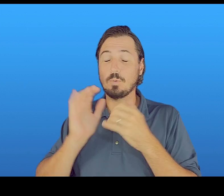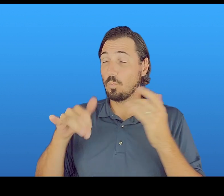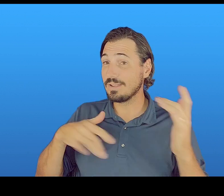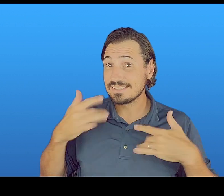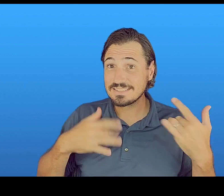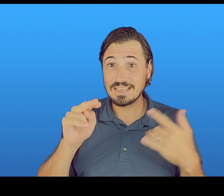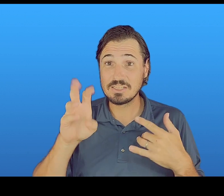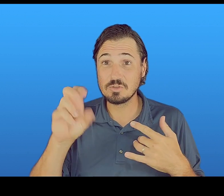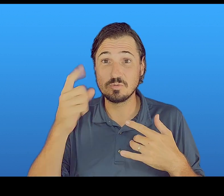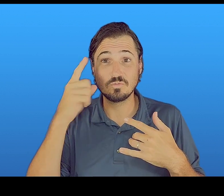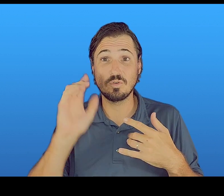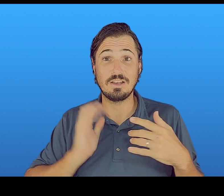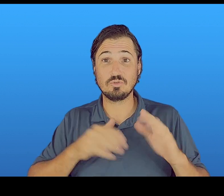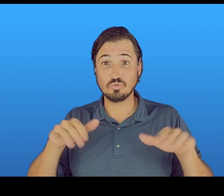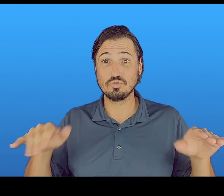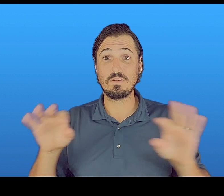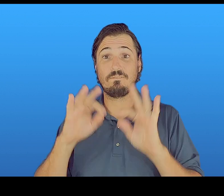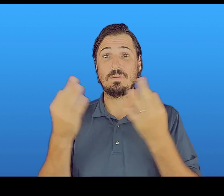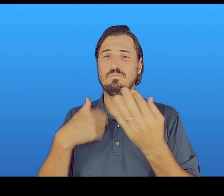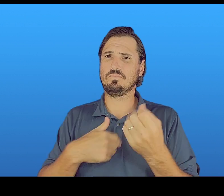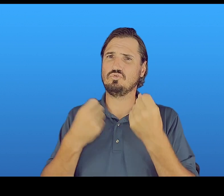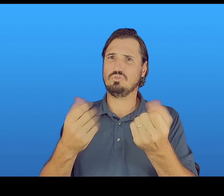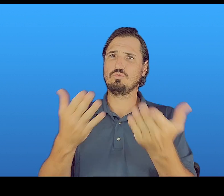Thanks Dr. B, that’s exciting news for our keiki and families